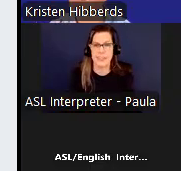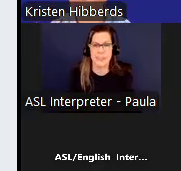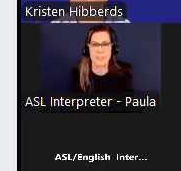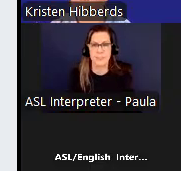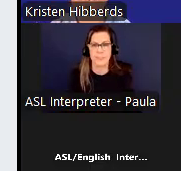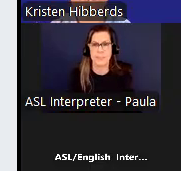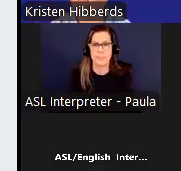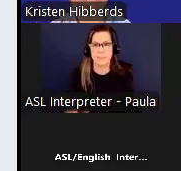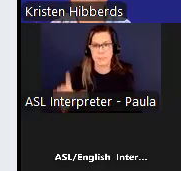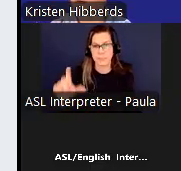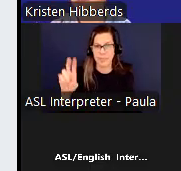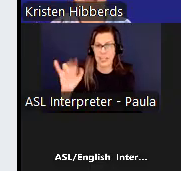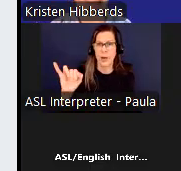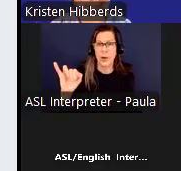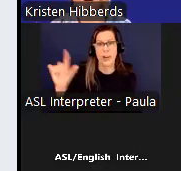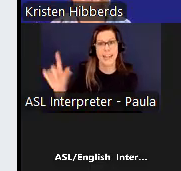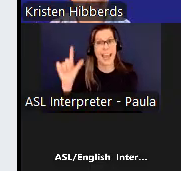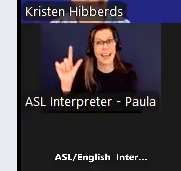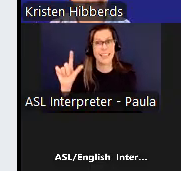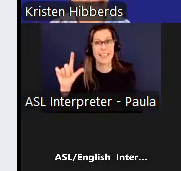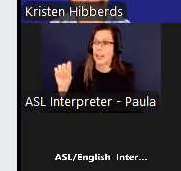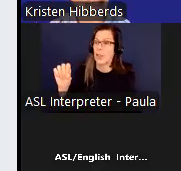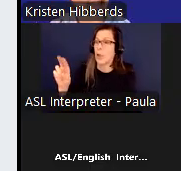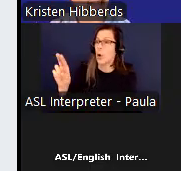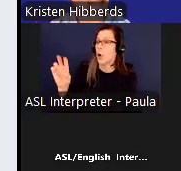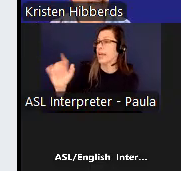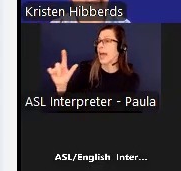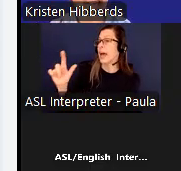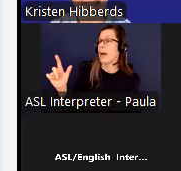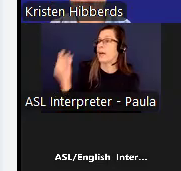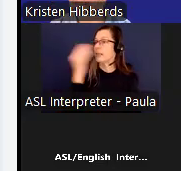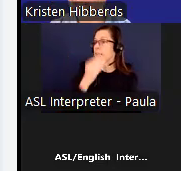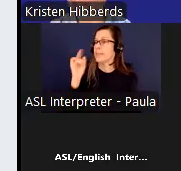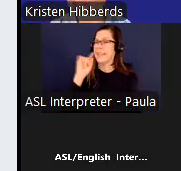L'Oreal, L'Oreal, that's all right. Same thing on page 12.